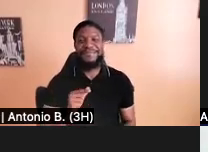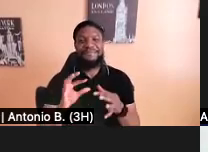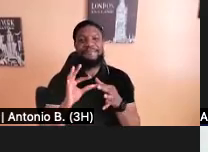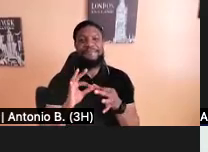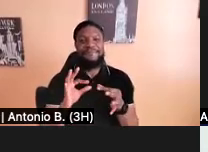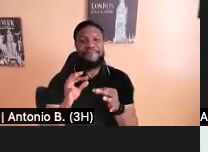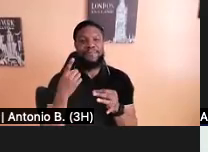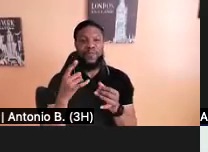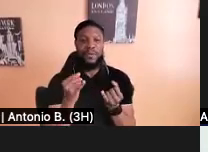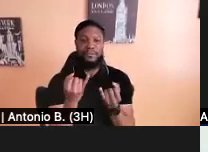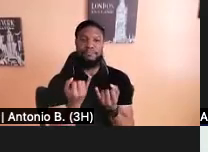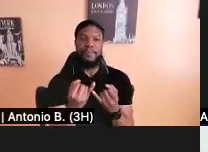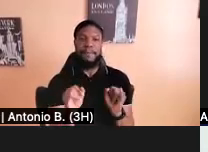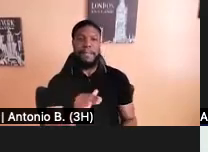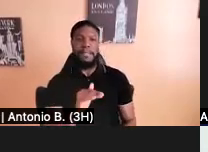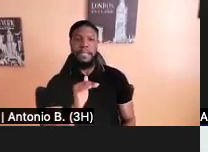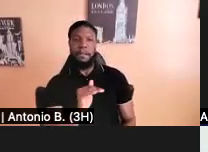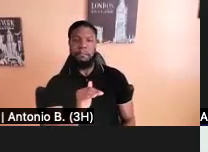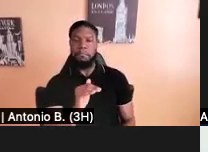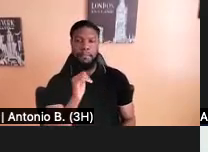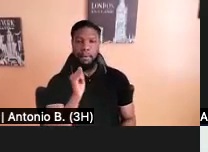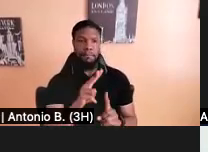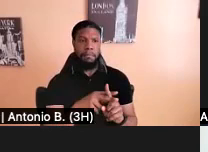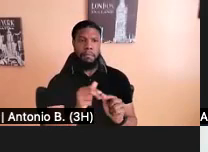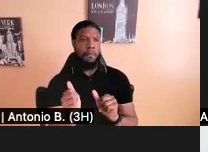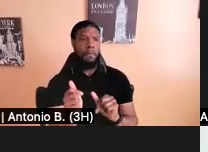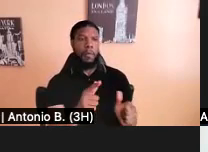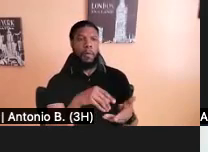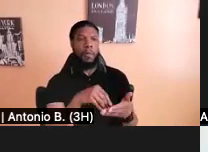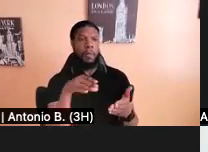all students, and it can have a bit of an ableist flavor. I'm only recommending this